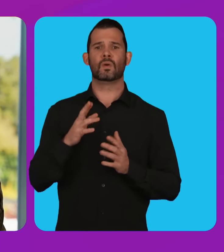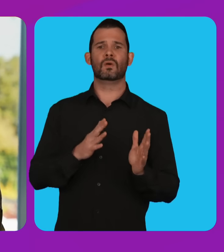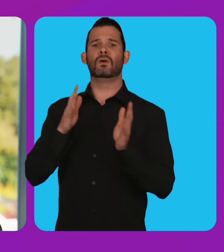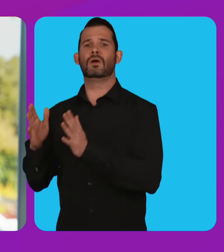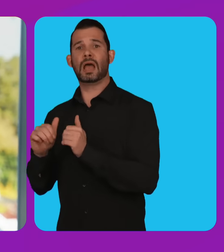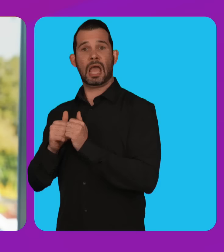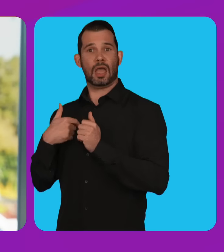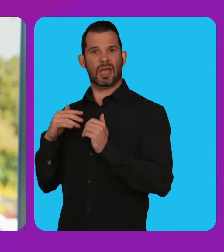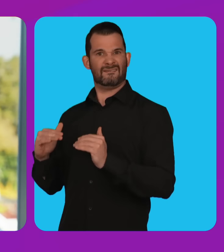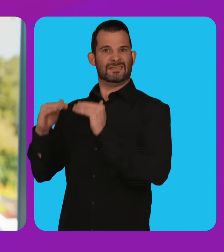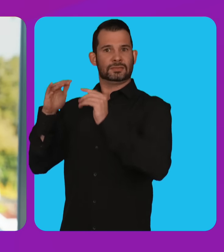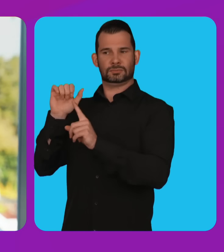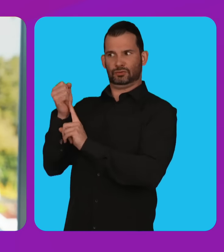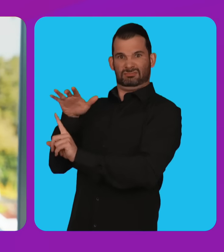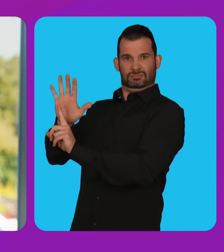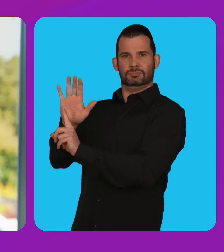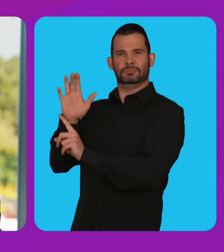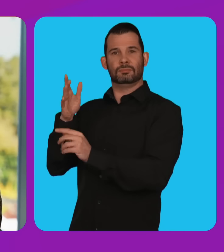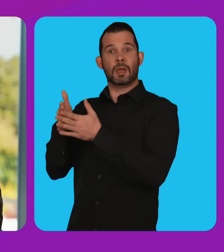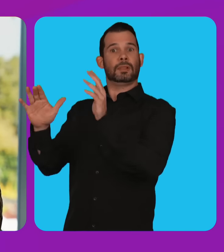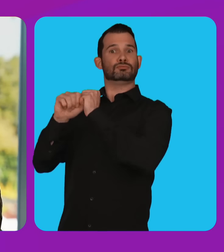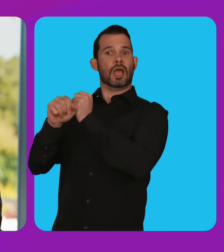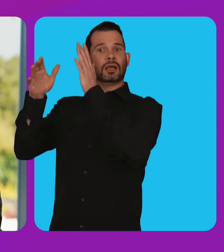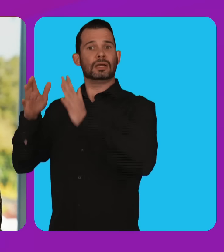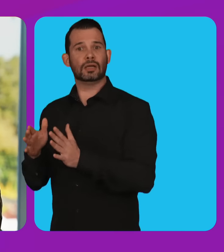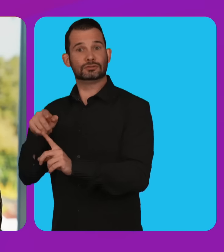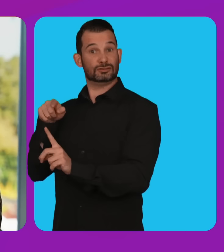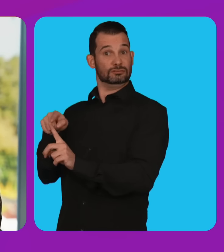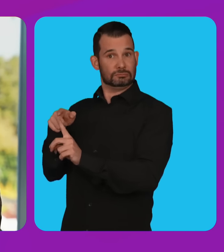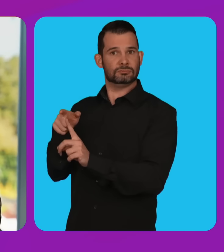Or how am I advancing, in the case of the public broadcaster,